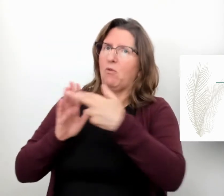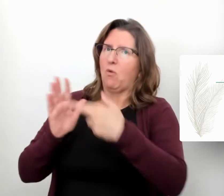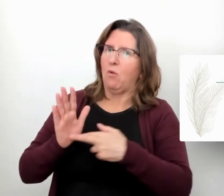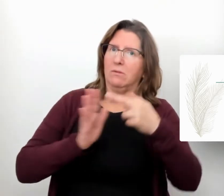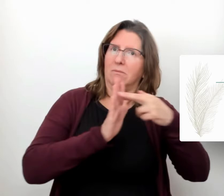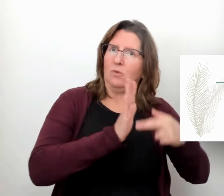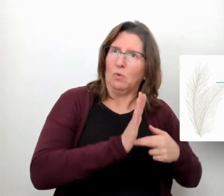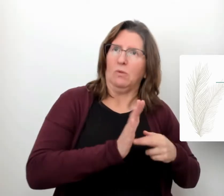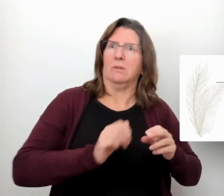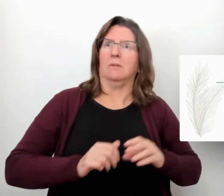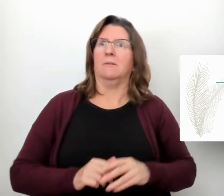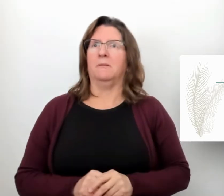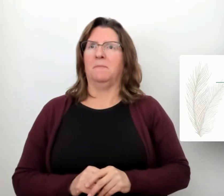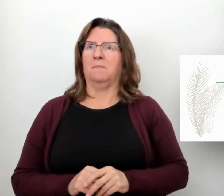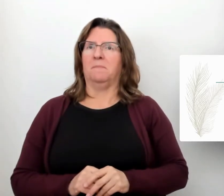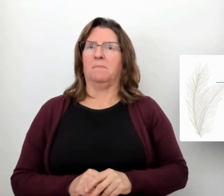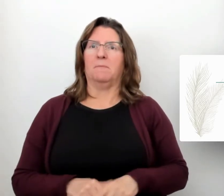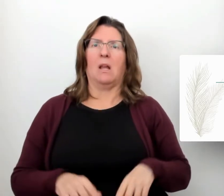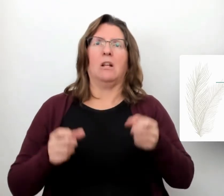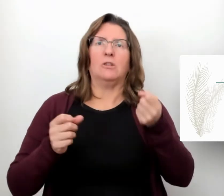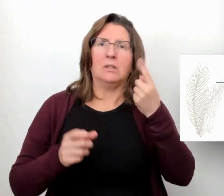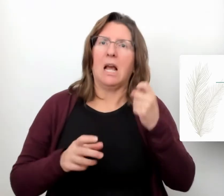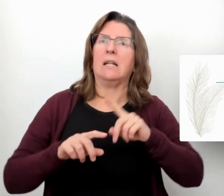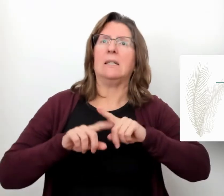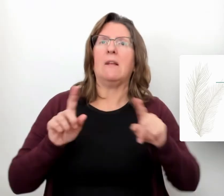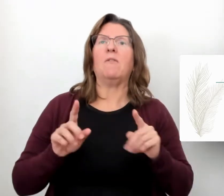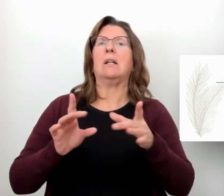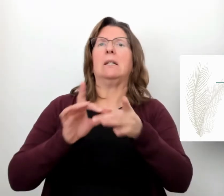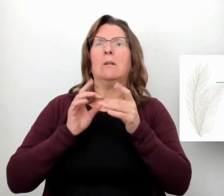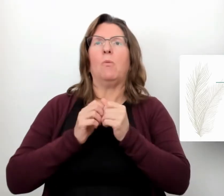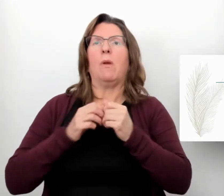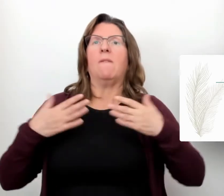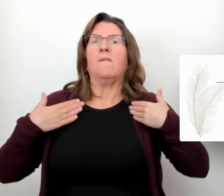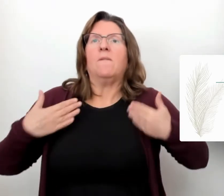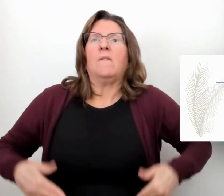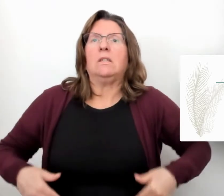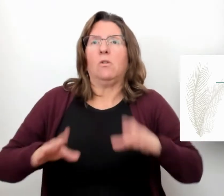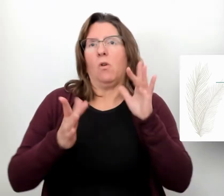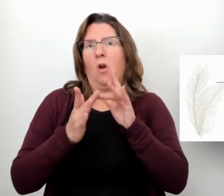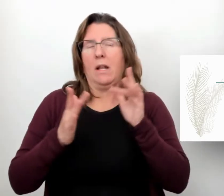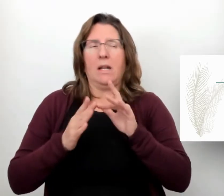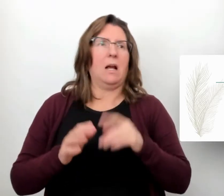The child needs to be taught the expectations of these different contexts . . . beyond touching to get attention.